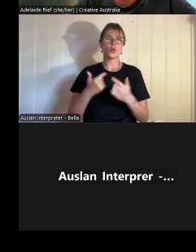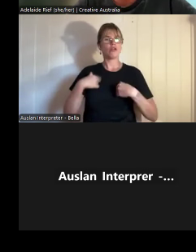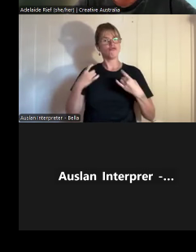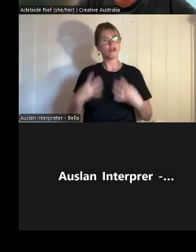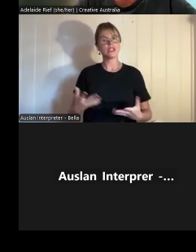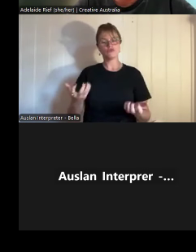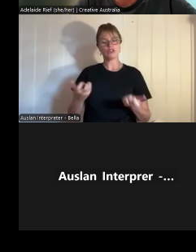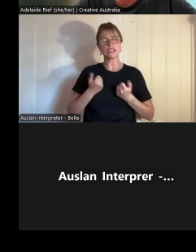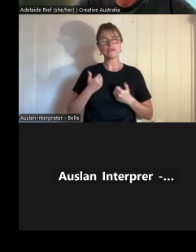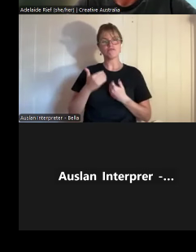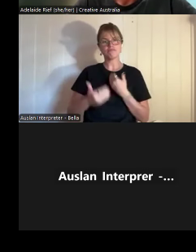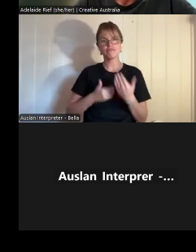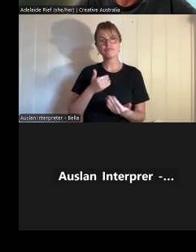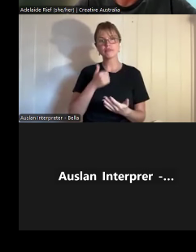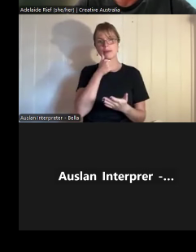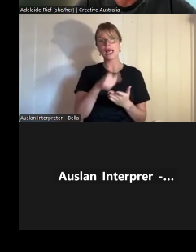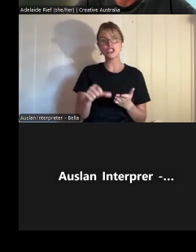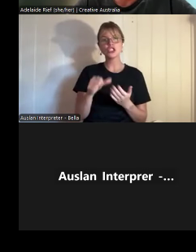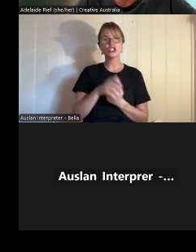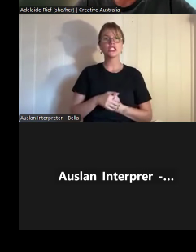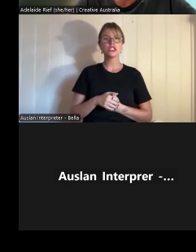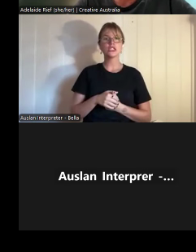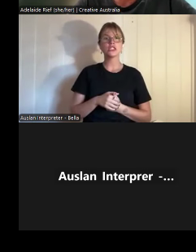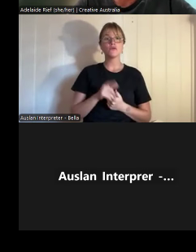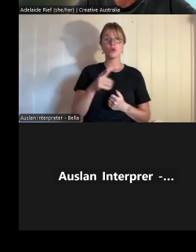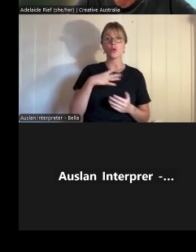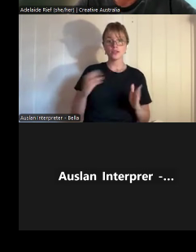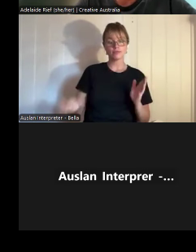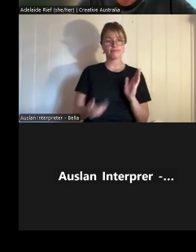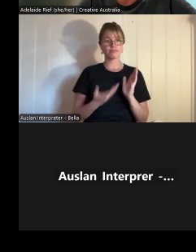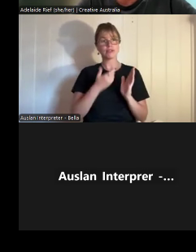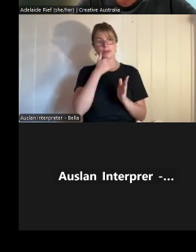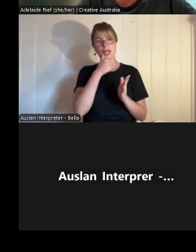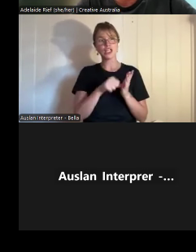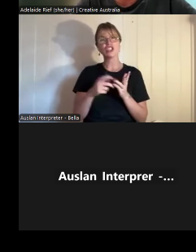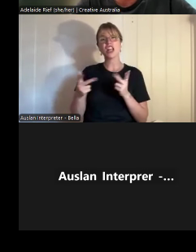those applications. And if you want to submit your application in another format, for example